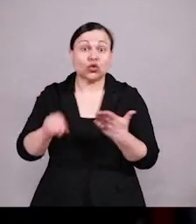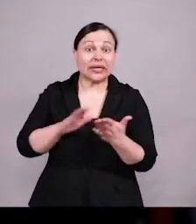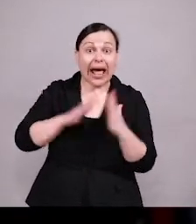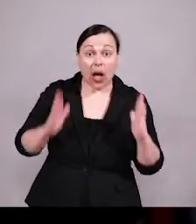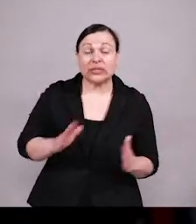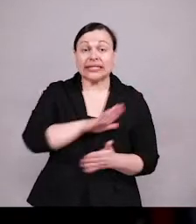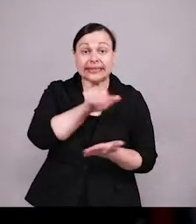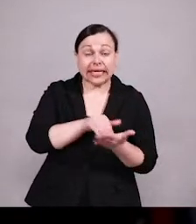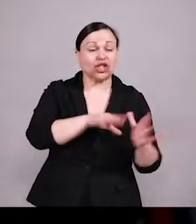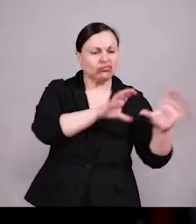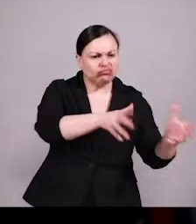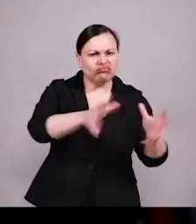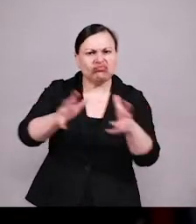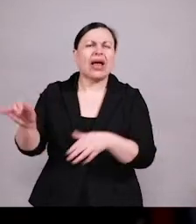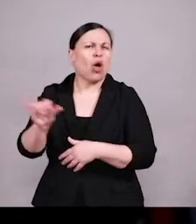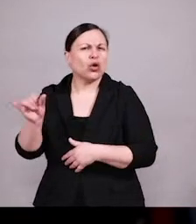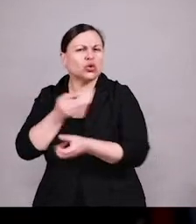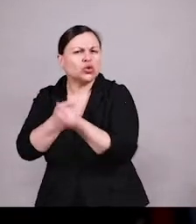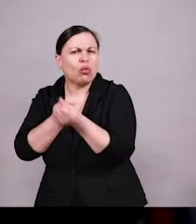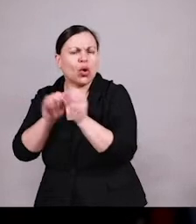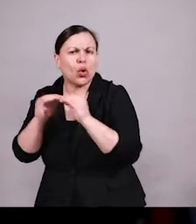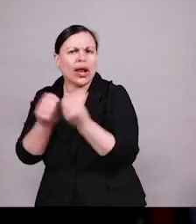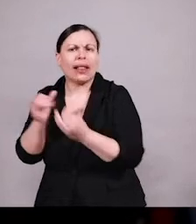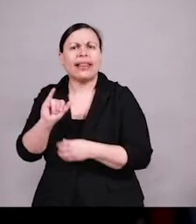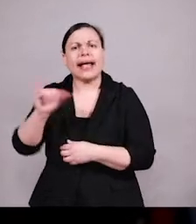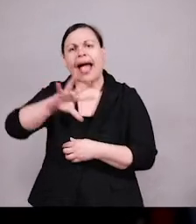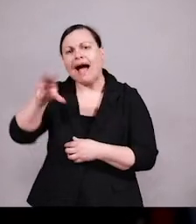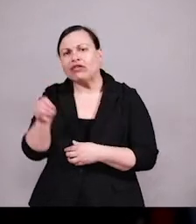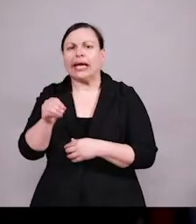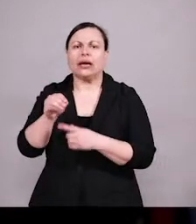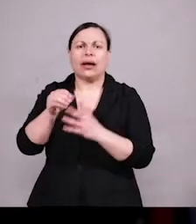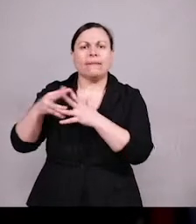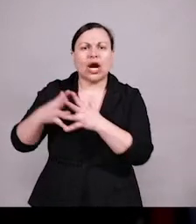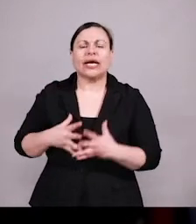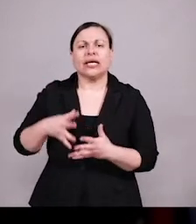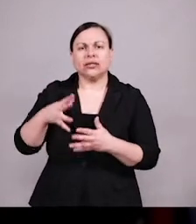as well as from support organizations like African American Student Services,